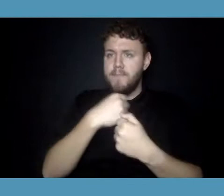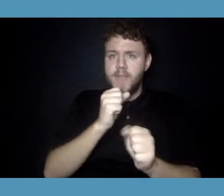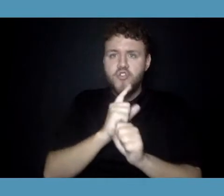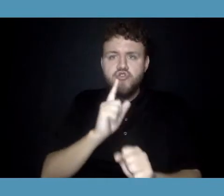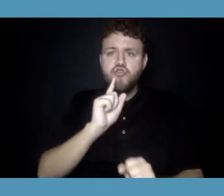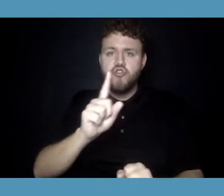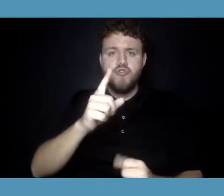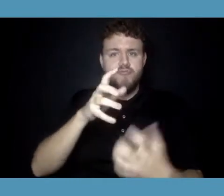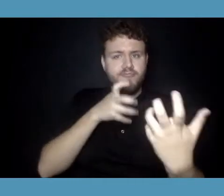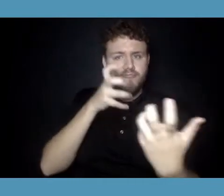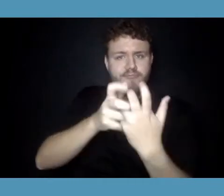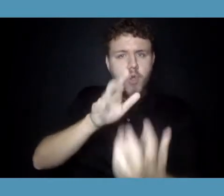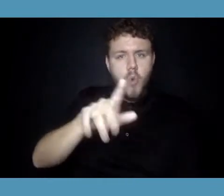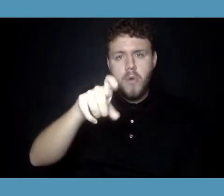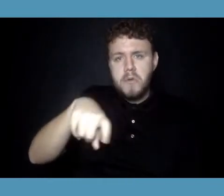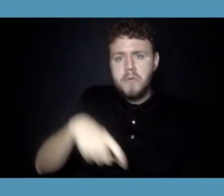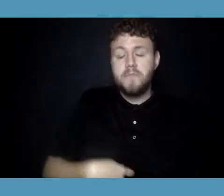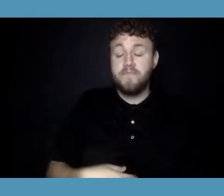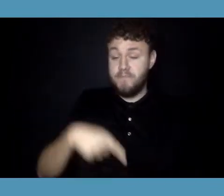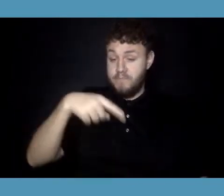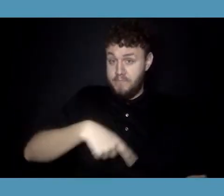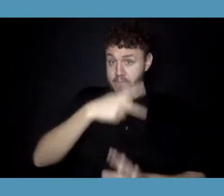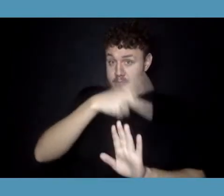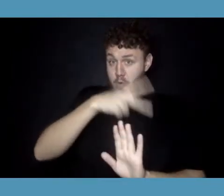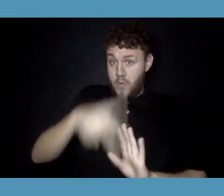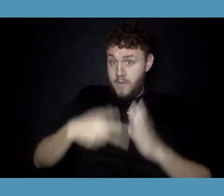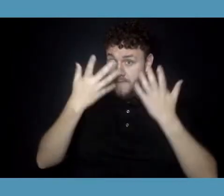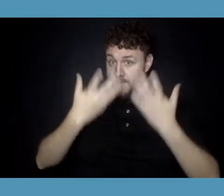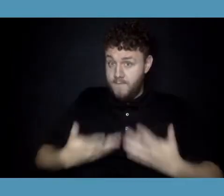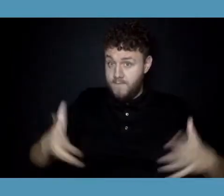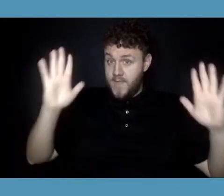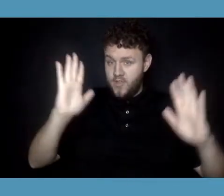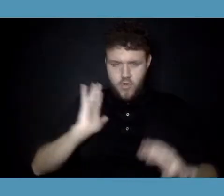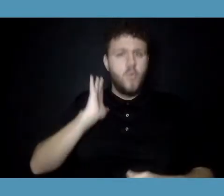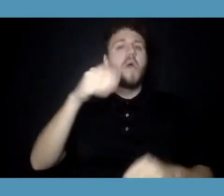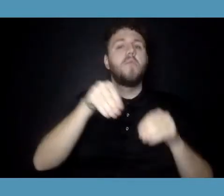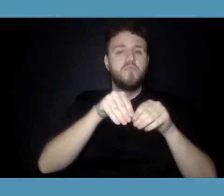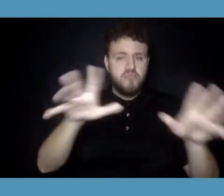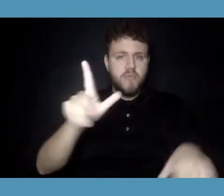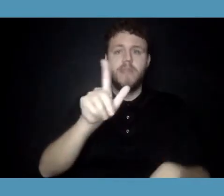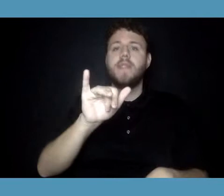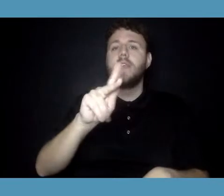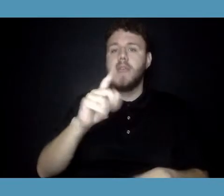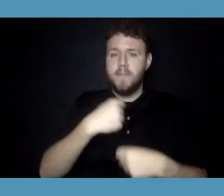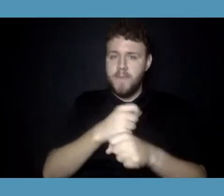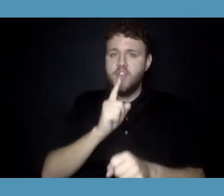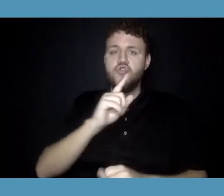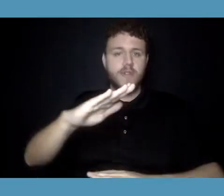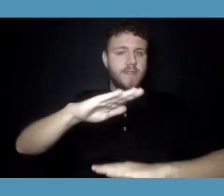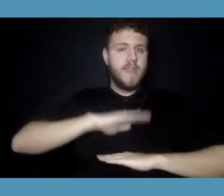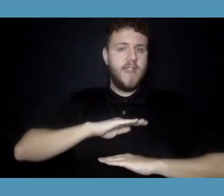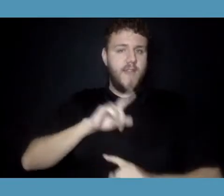today's program you will be sent a link to a satisfaction survey. Sharing your experience through this survey will only take a few